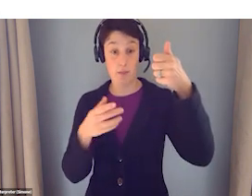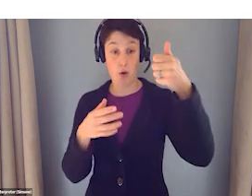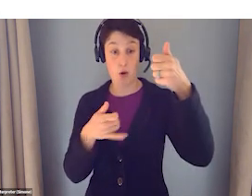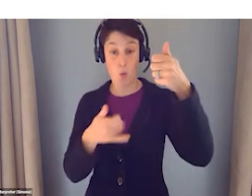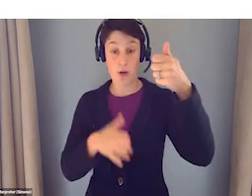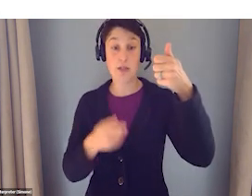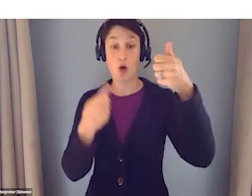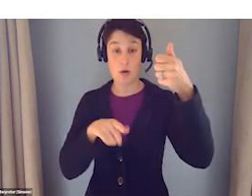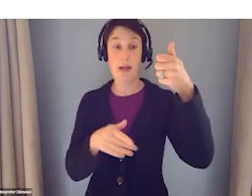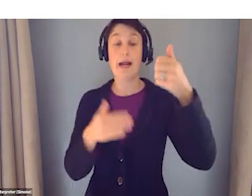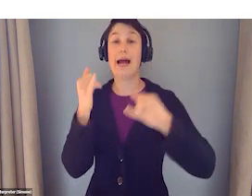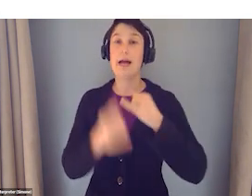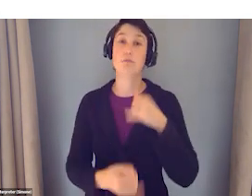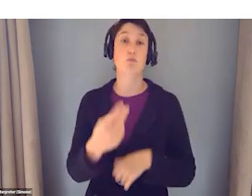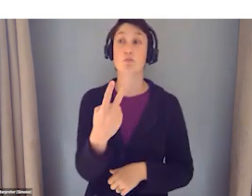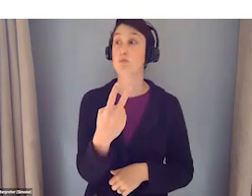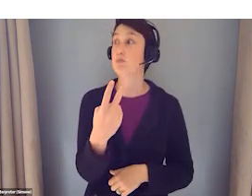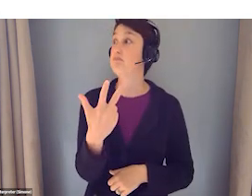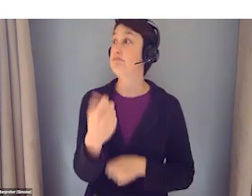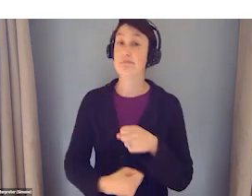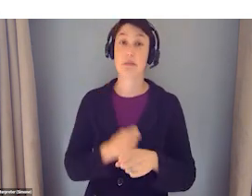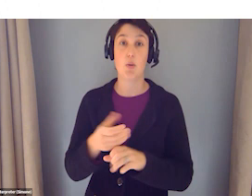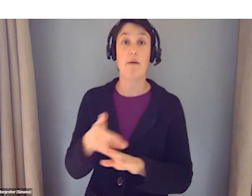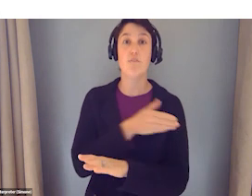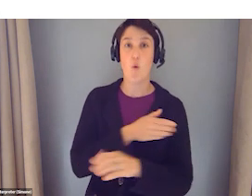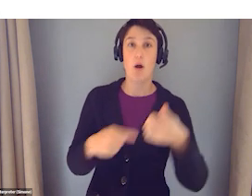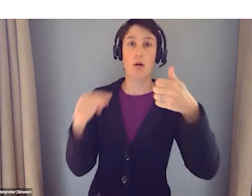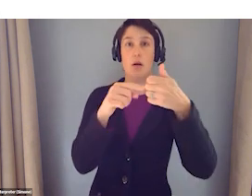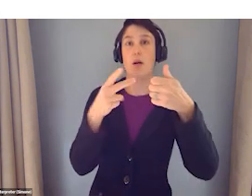before the prime awardee's period of performance end date.